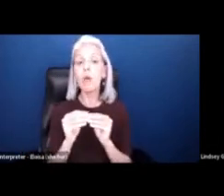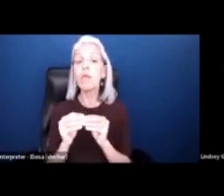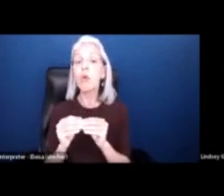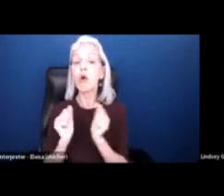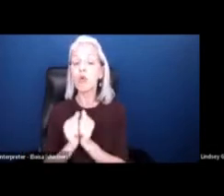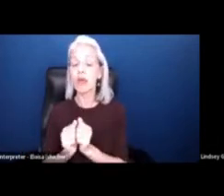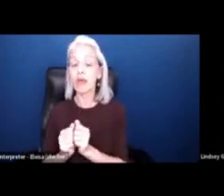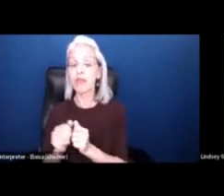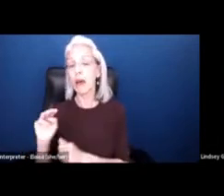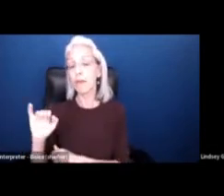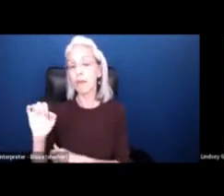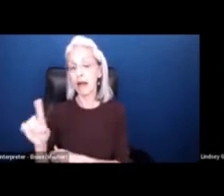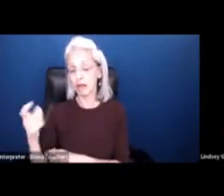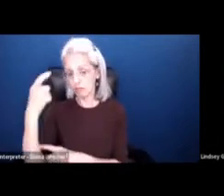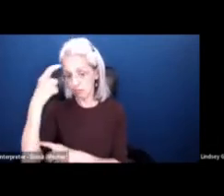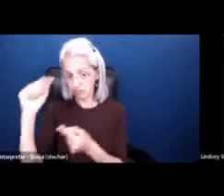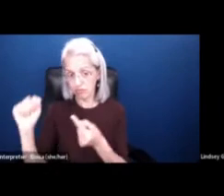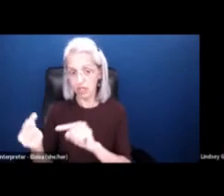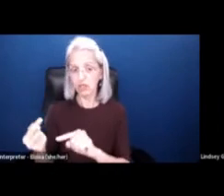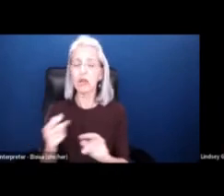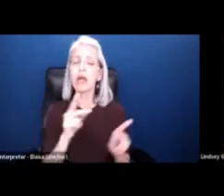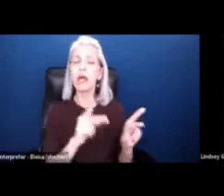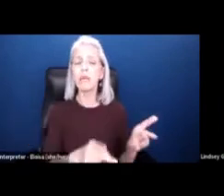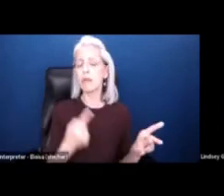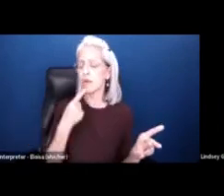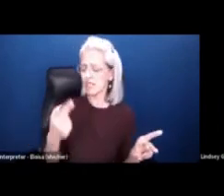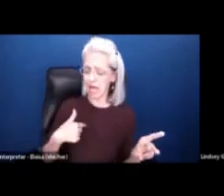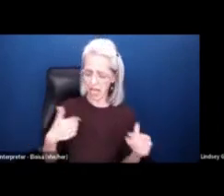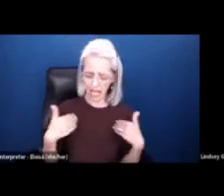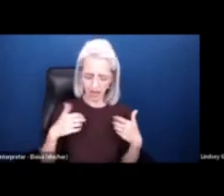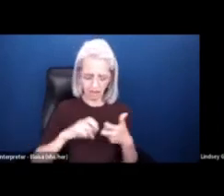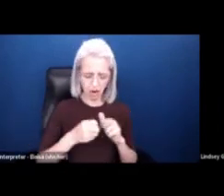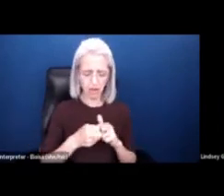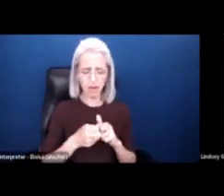patients will describe, you know, sort of having difficulty reading, focusing, difficulties